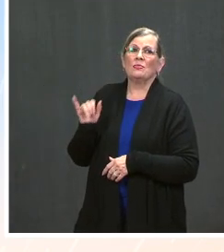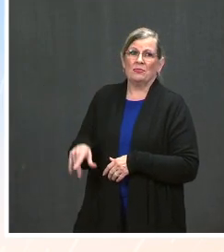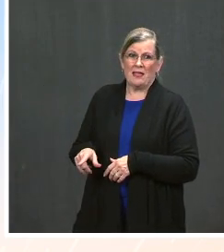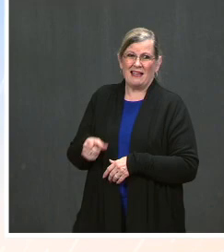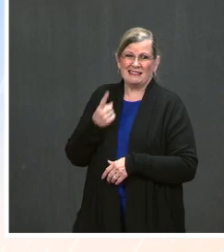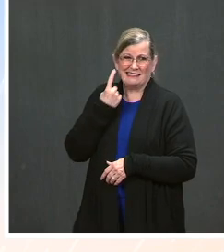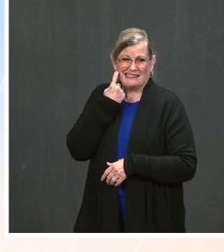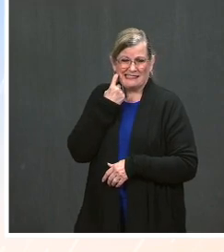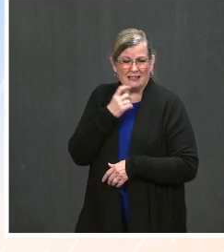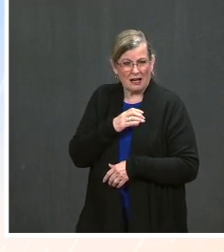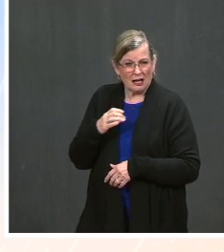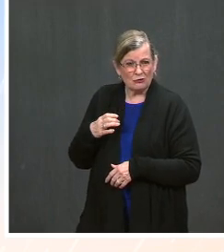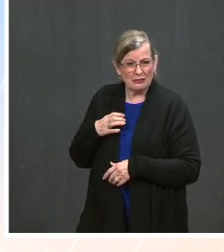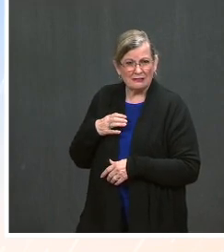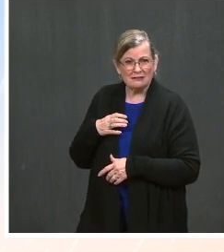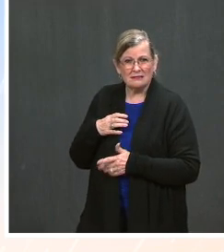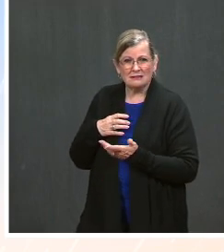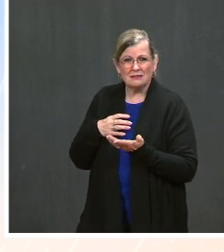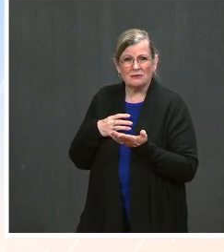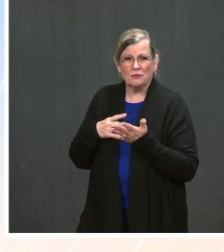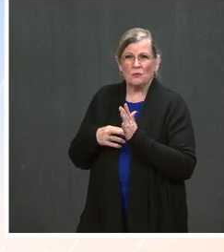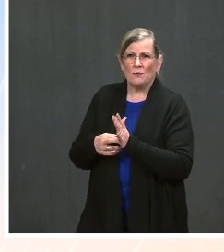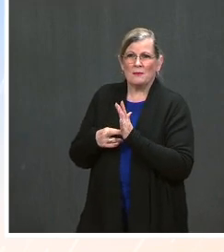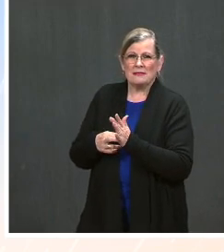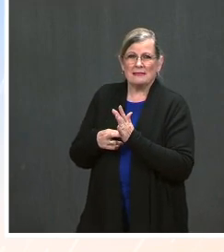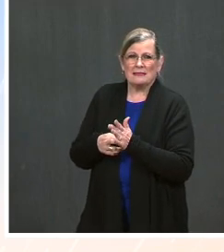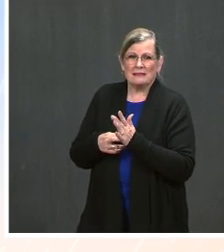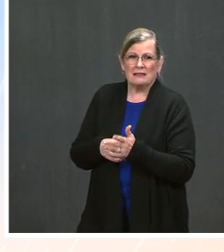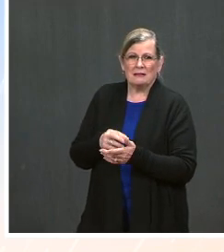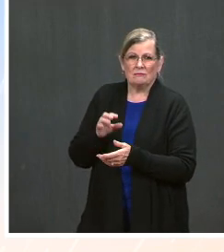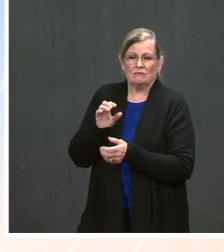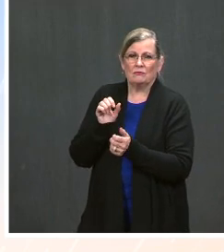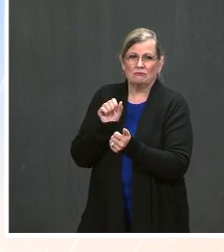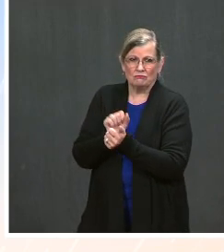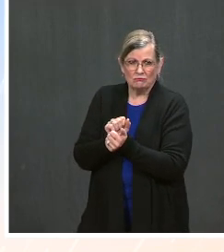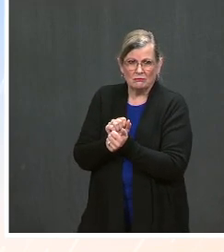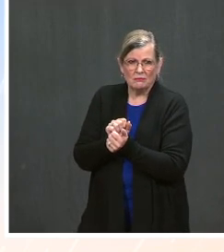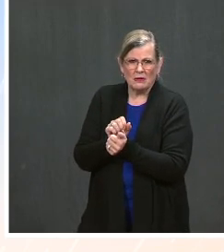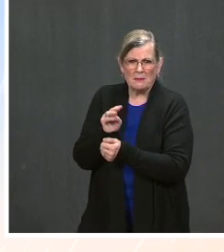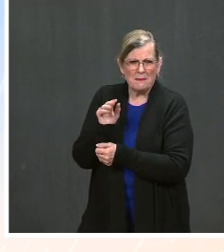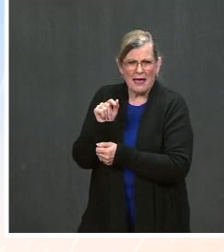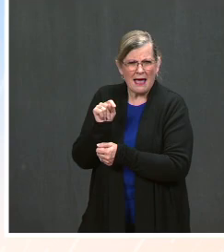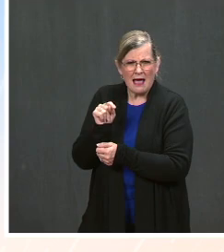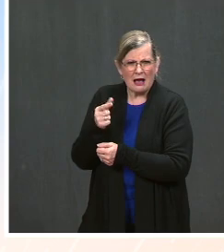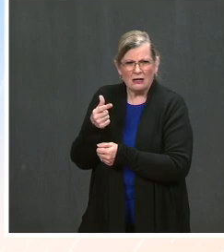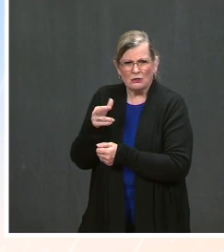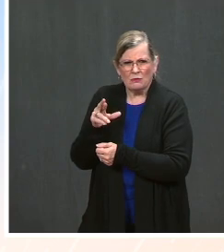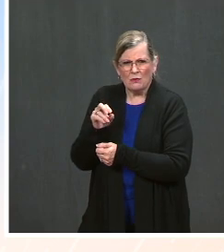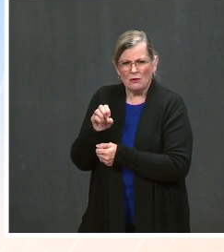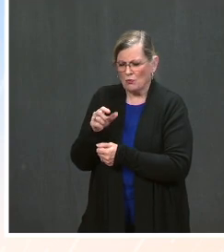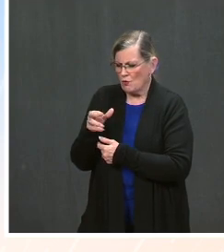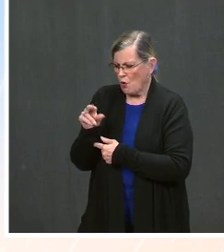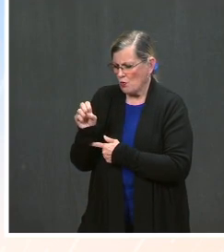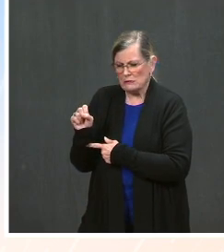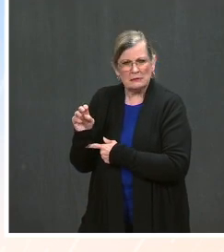which oversees the Justice Department which is investigating him, should he at least step down from that committee? Is that ? Ms. Psaki: Those are decisions